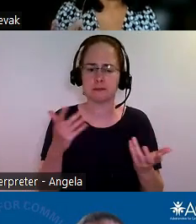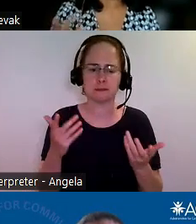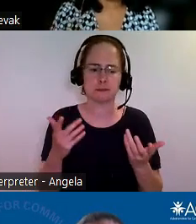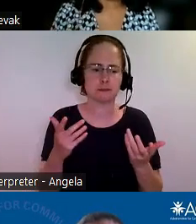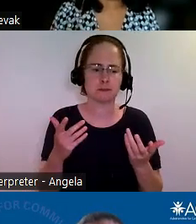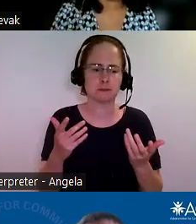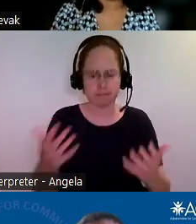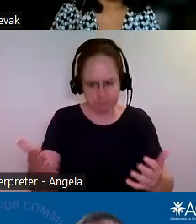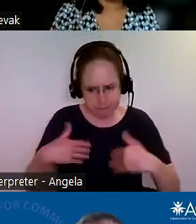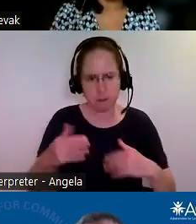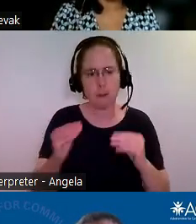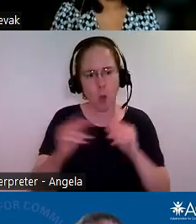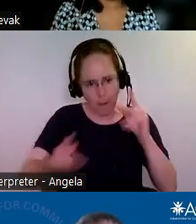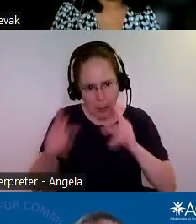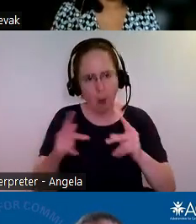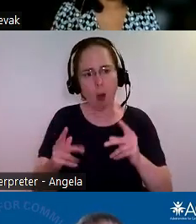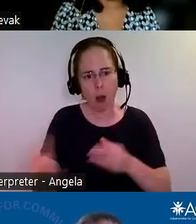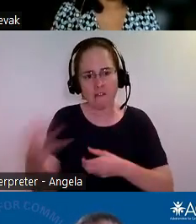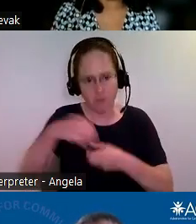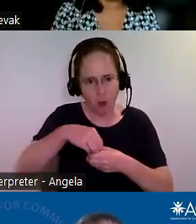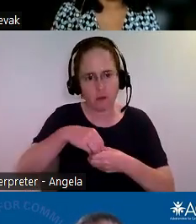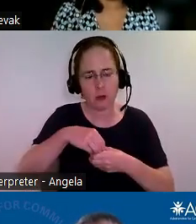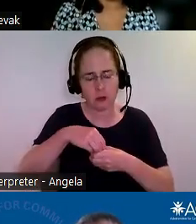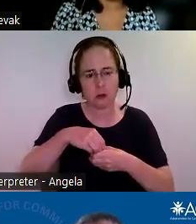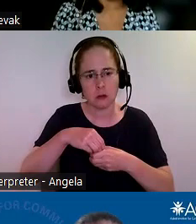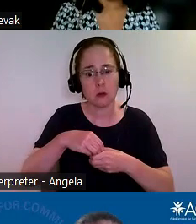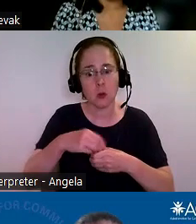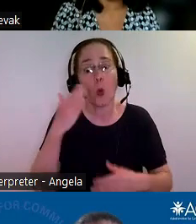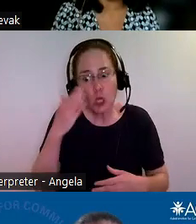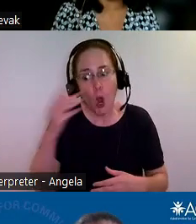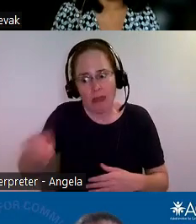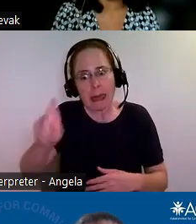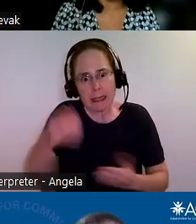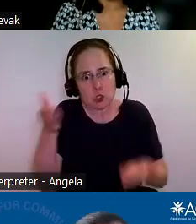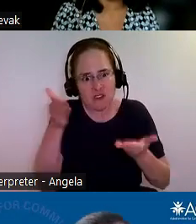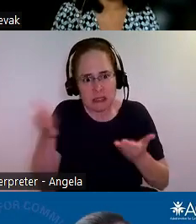people coming in through the door that we know need services, I think that's the next direction.